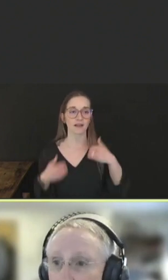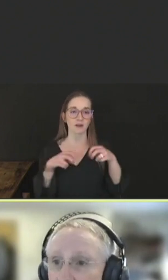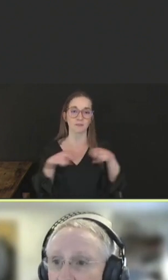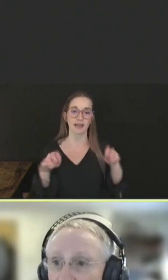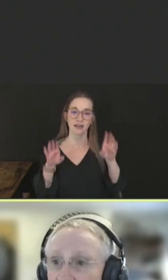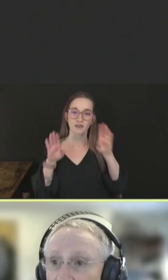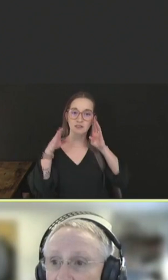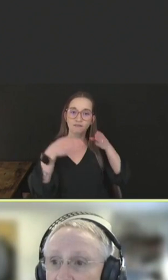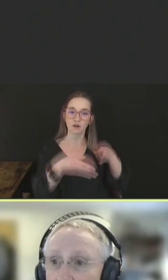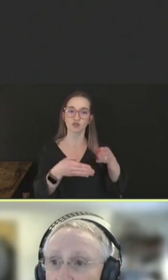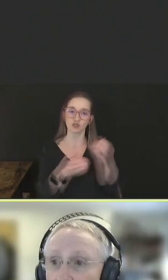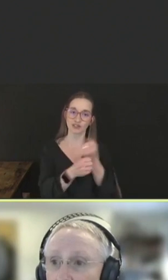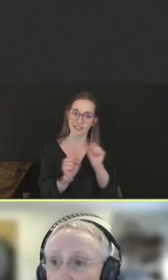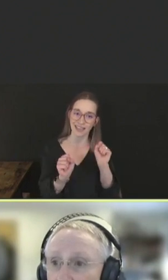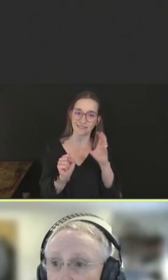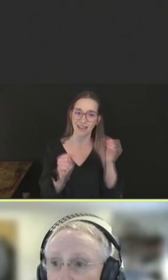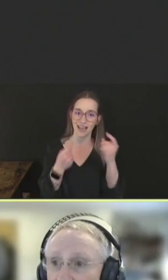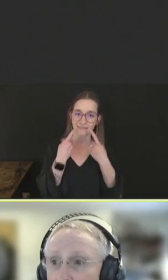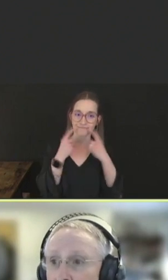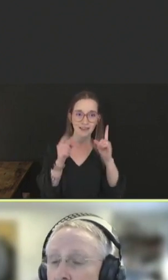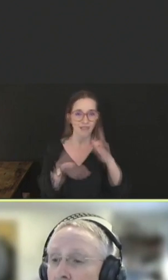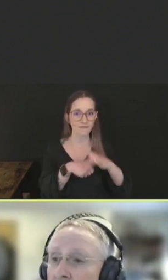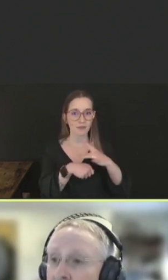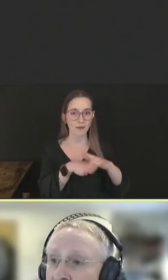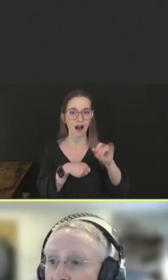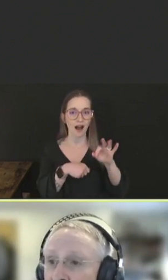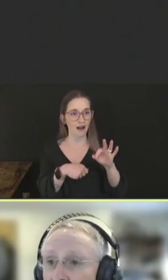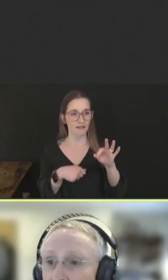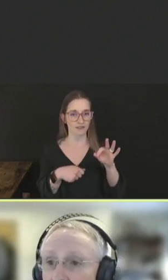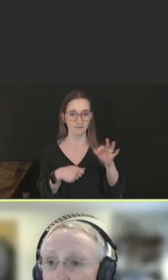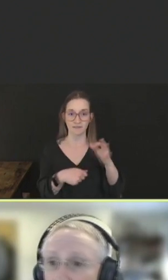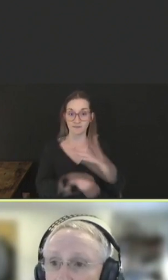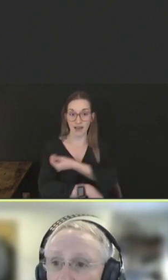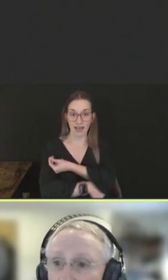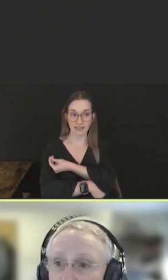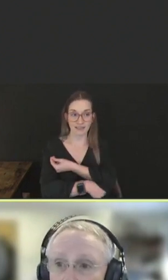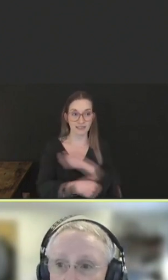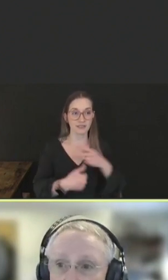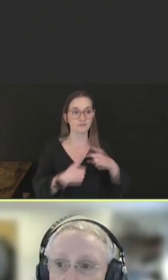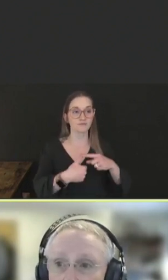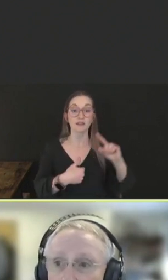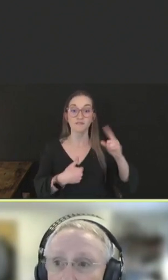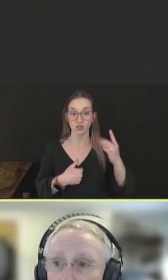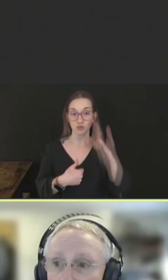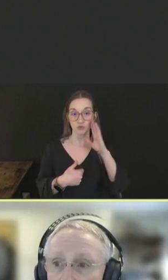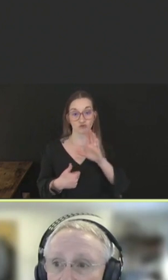available vaccines. We'll first have a panel on vaccine acceptance within the LGBTQI plus